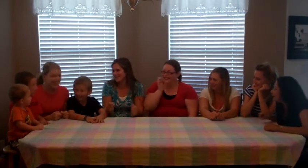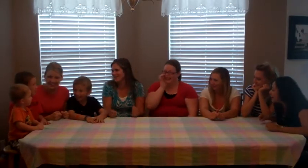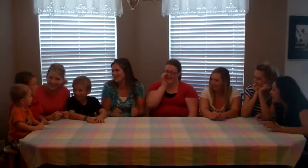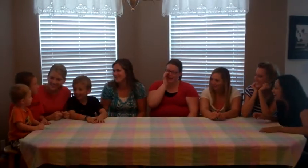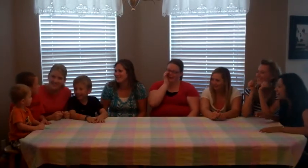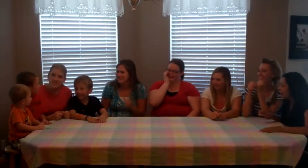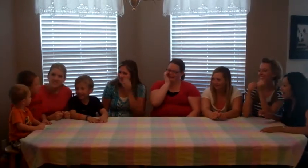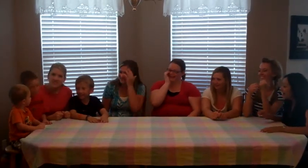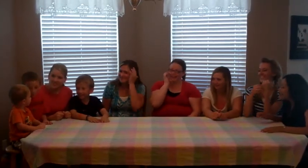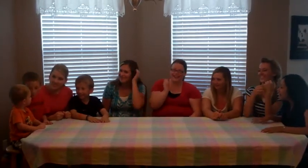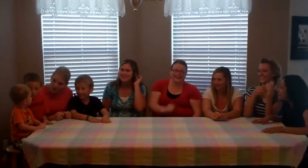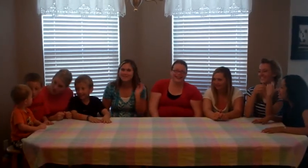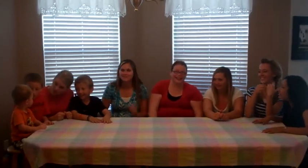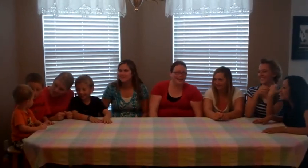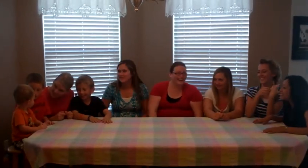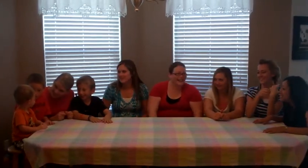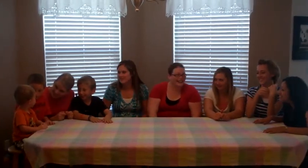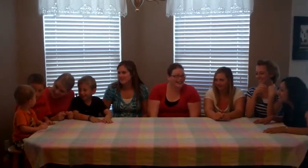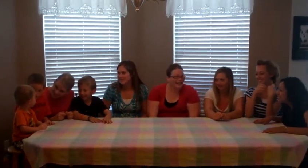Are you cute? >>Yeah!